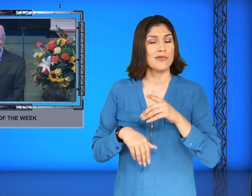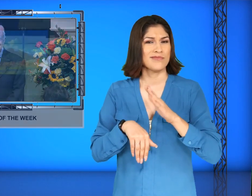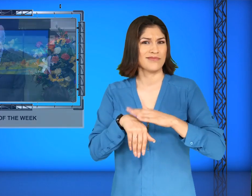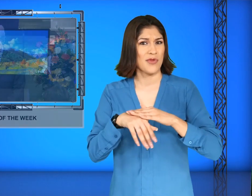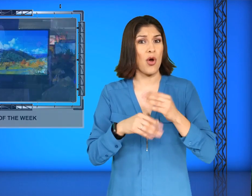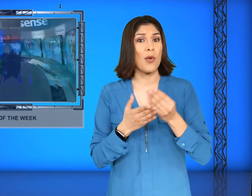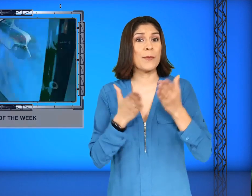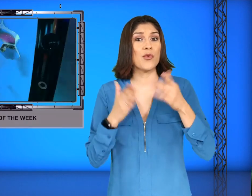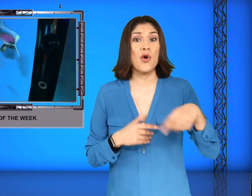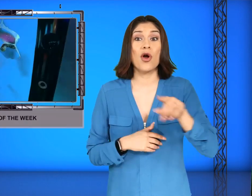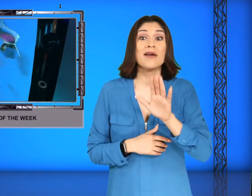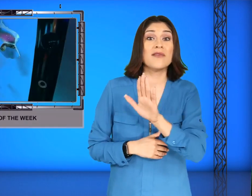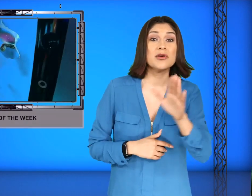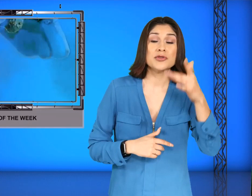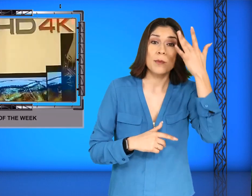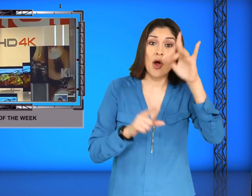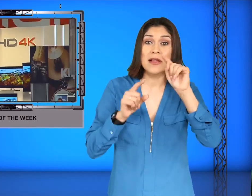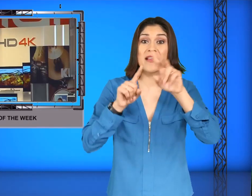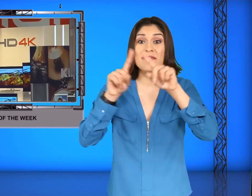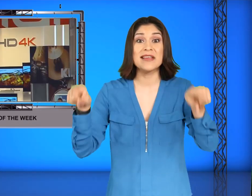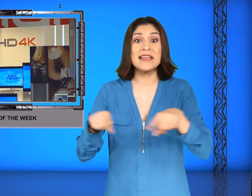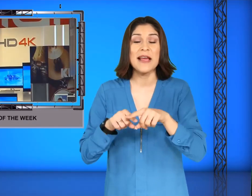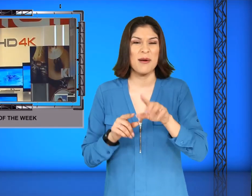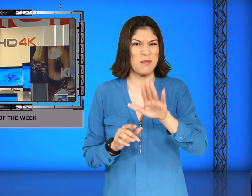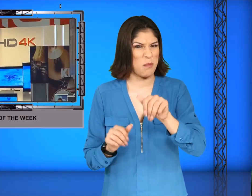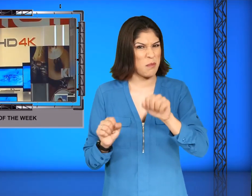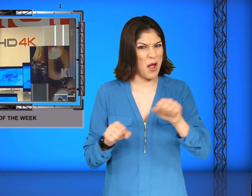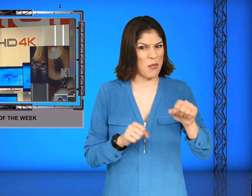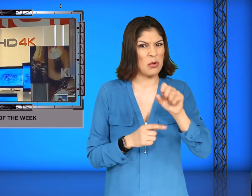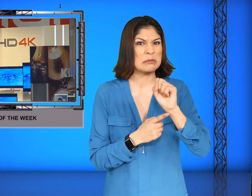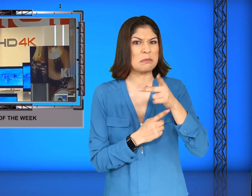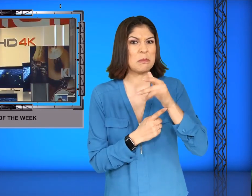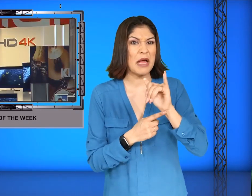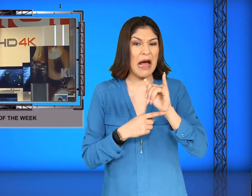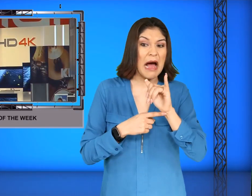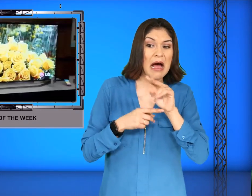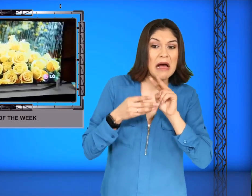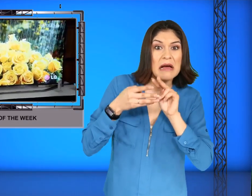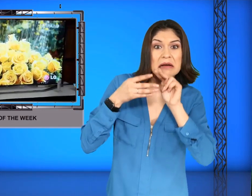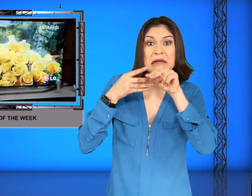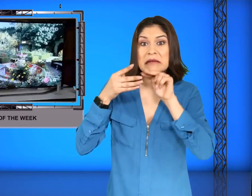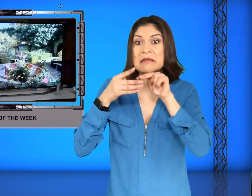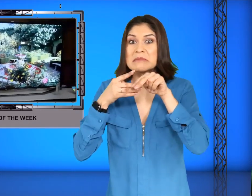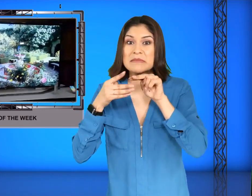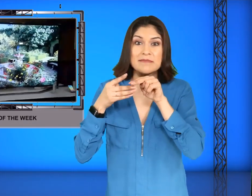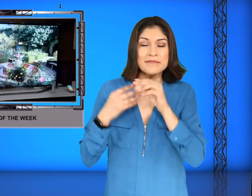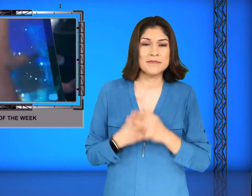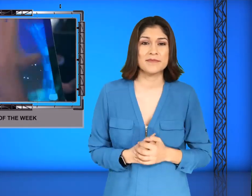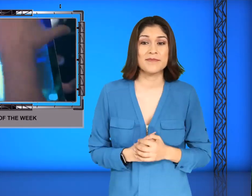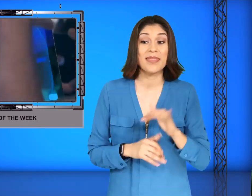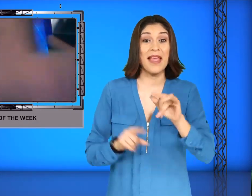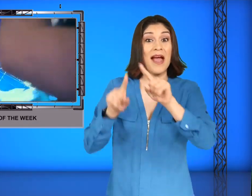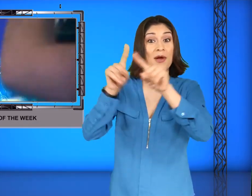The FBI warned consumers that their smart TVs could be spying on them.